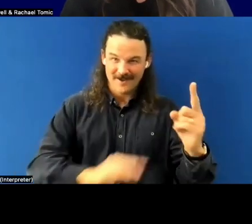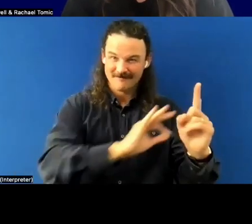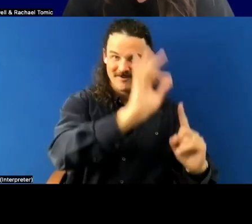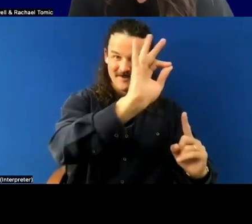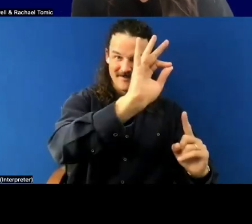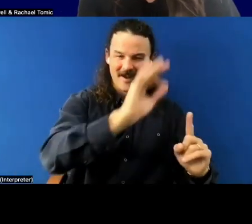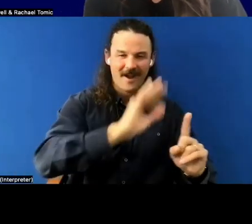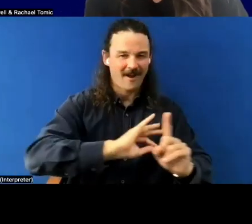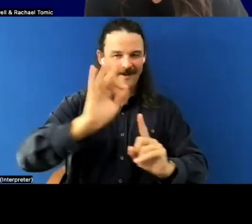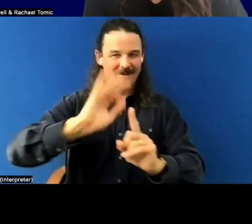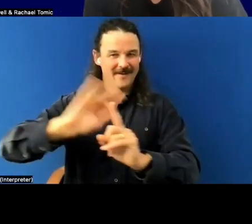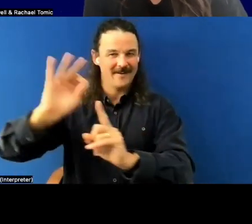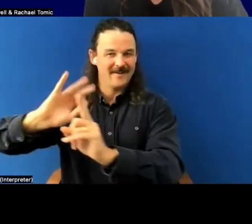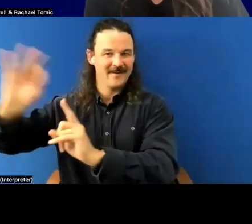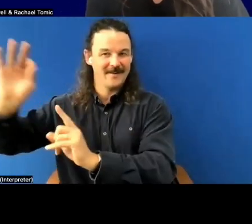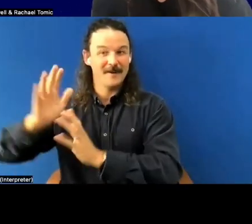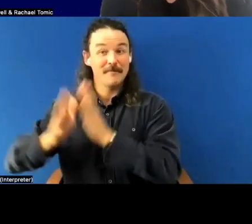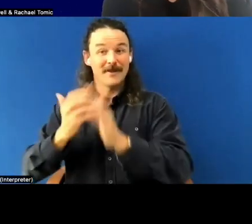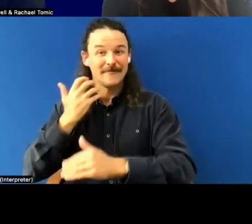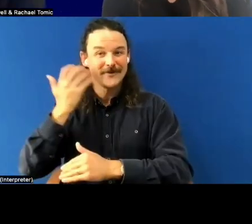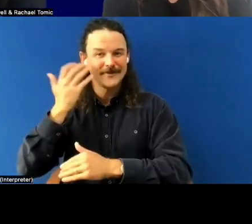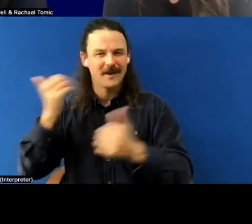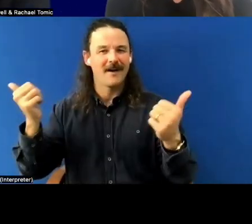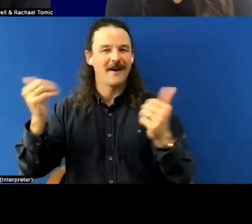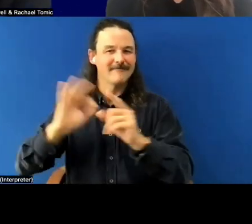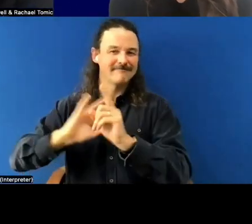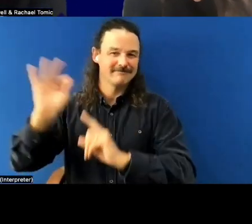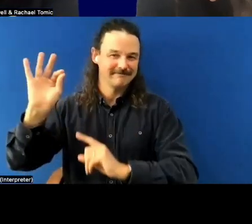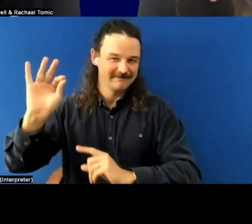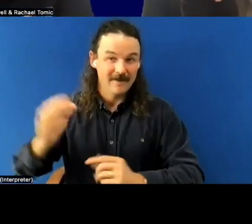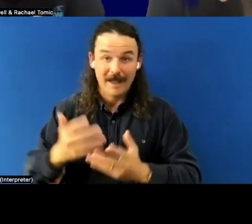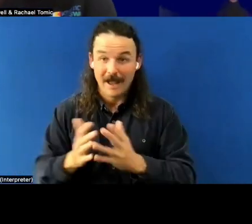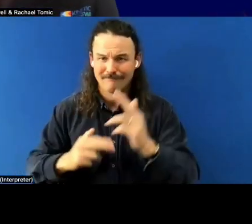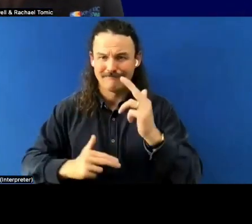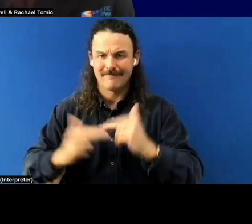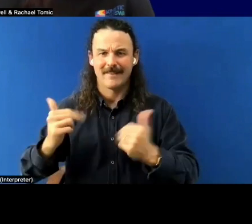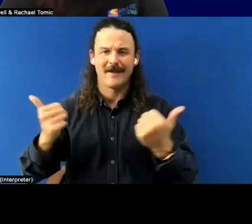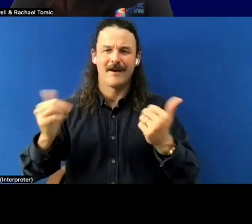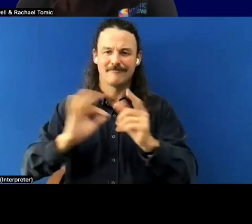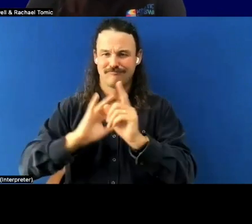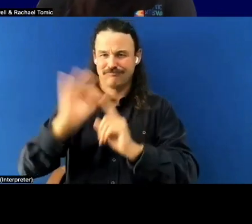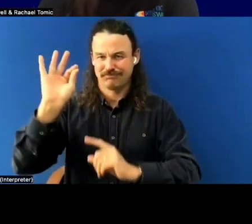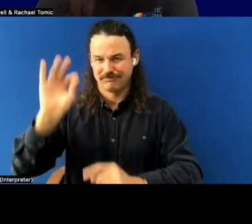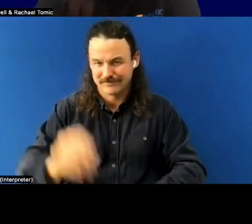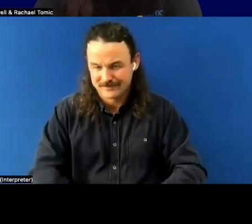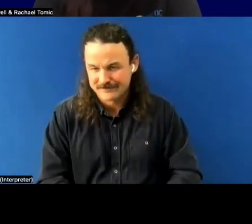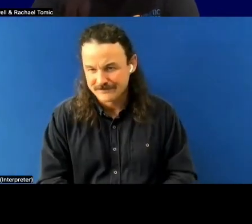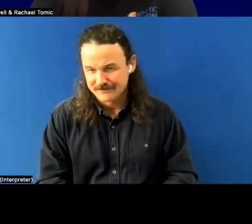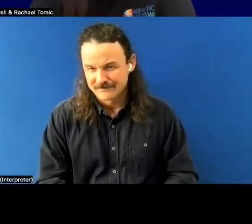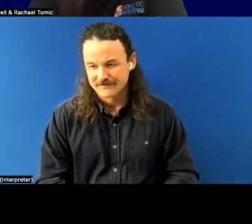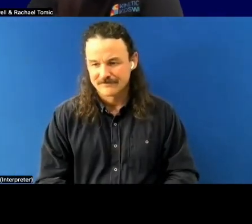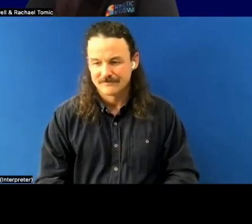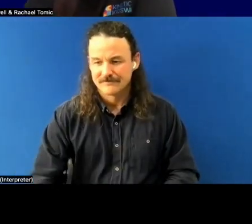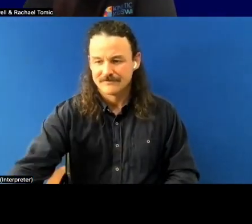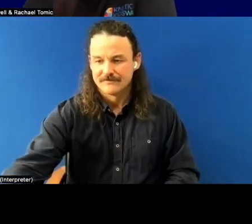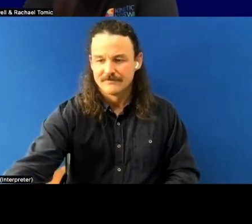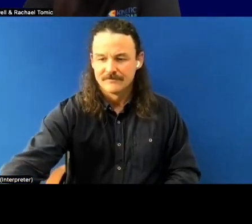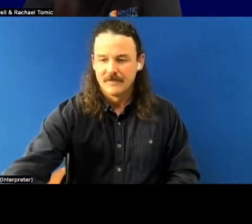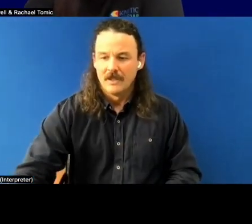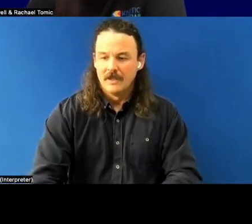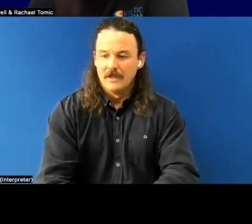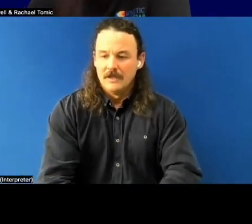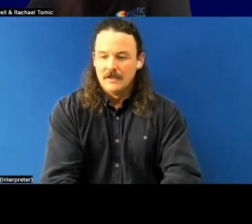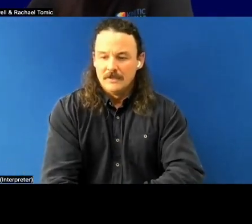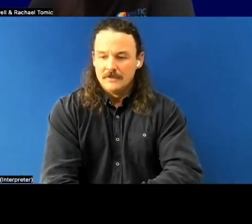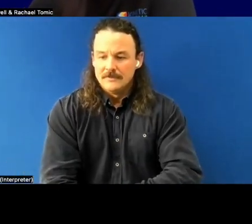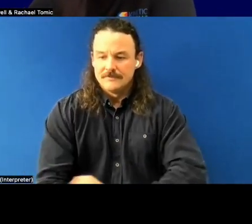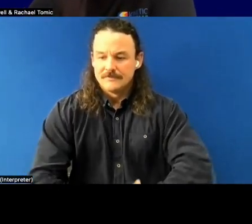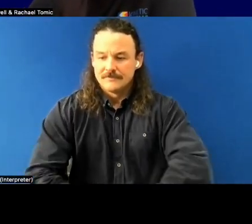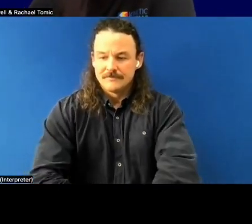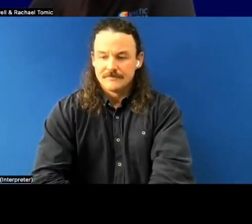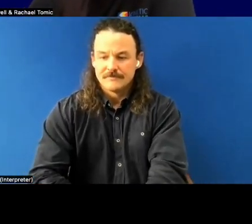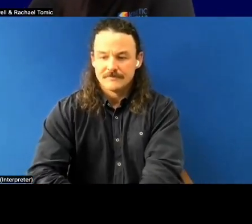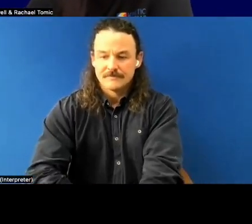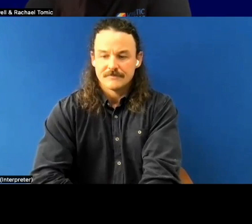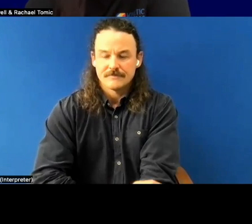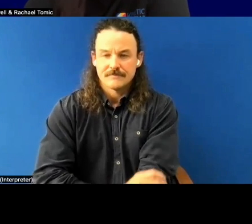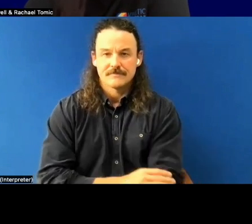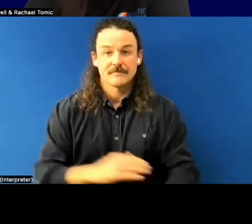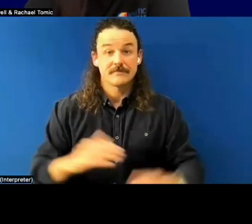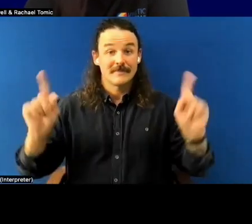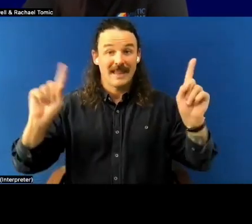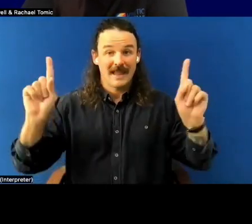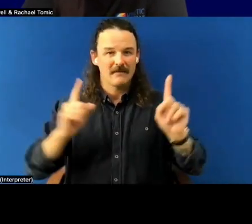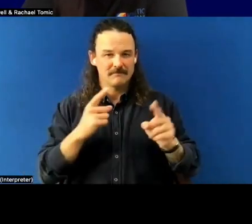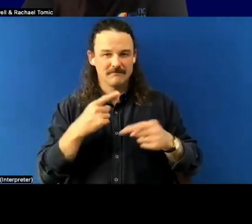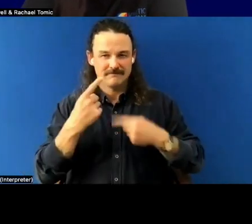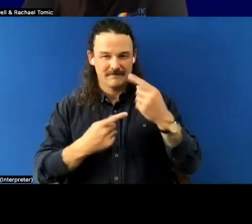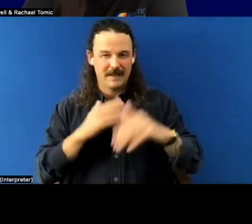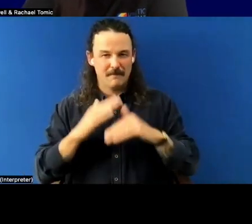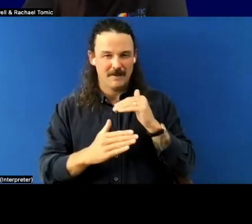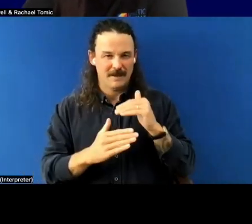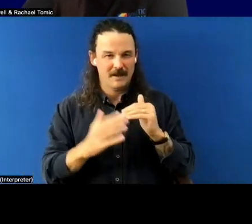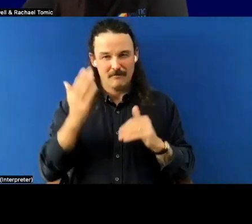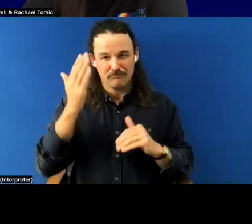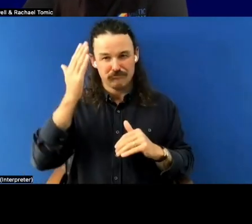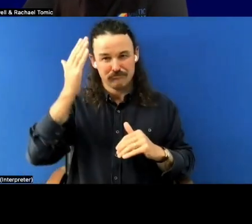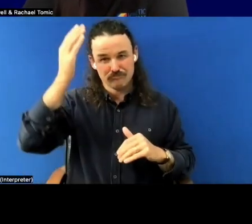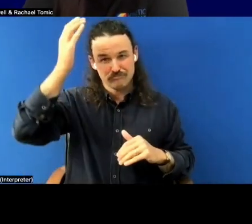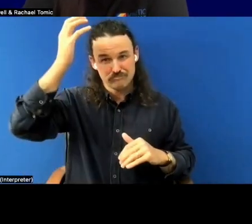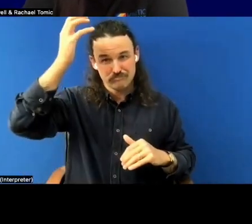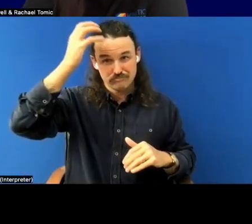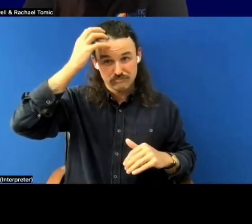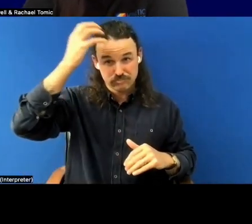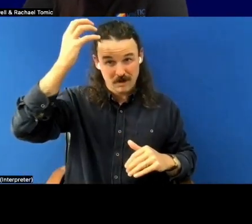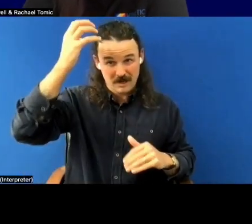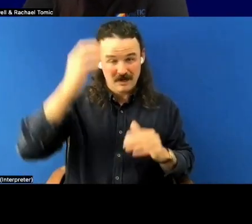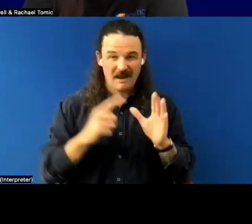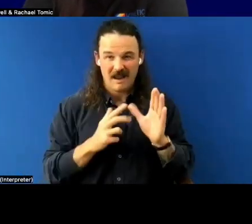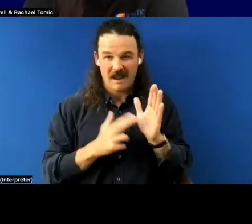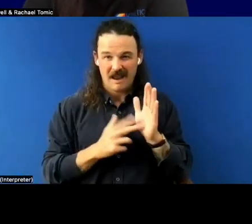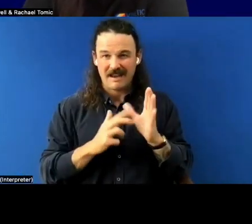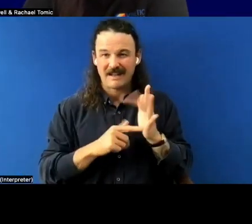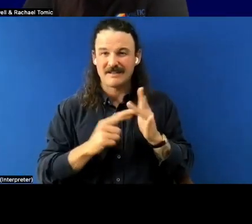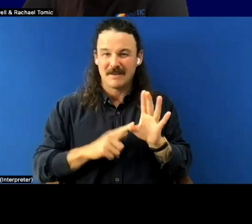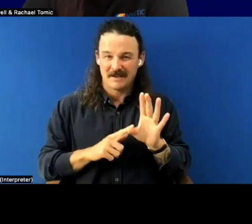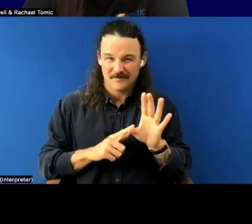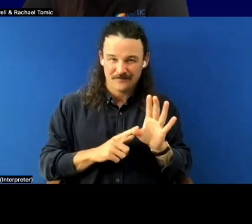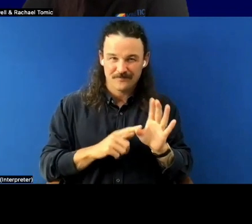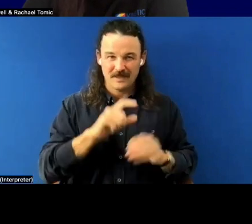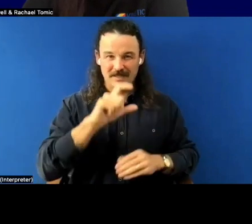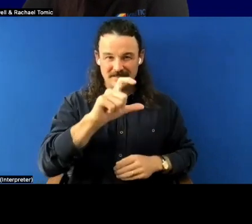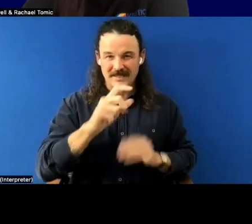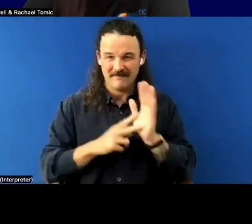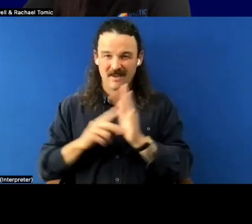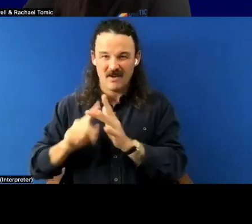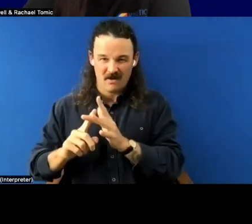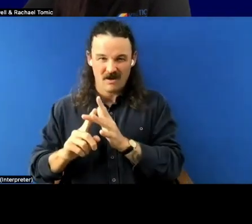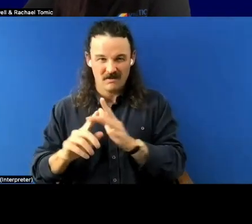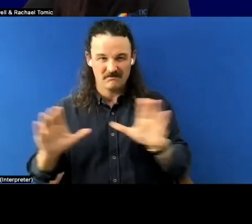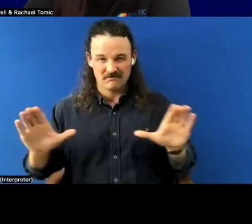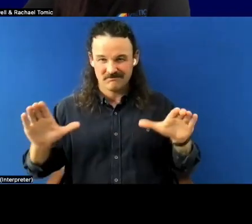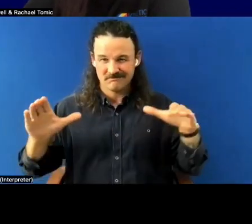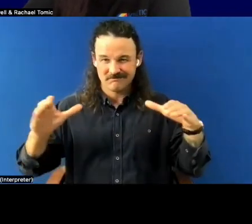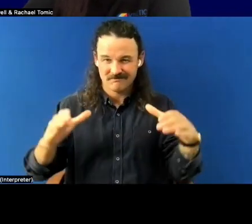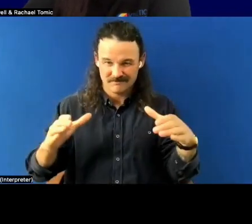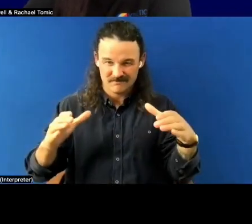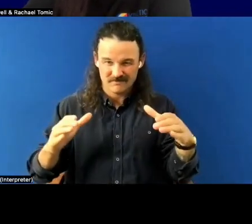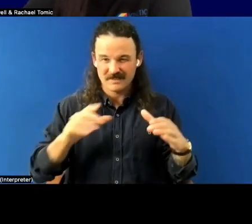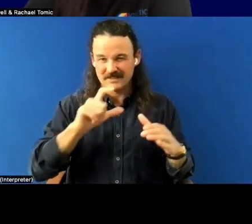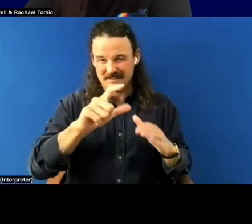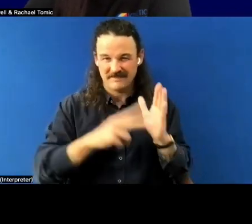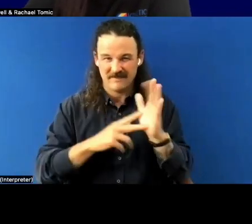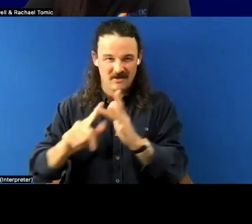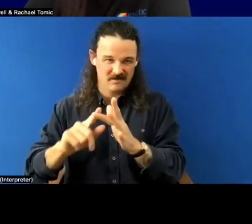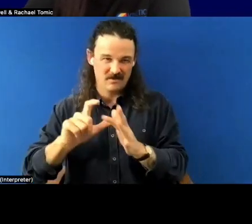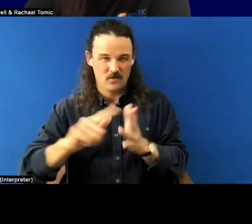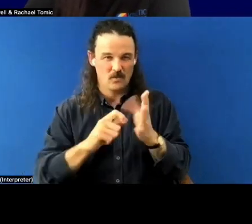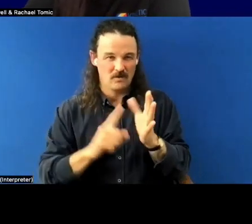It’s Emily. Now I'm going to briefly talk about brain anatomy and cortical vision impairment. I will refer to it as "CVI". CVI